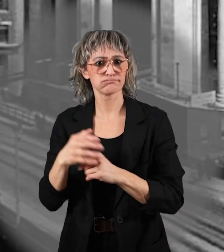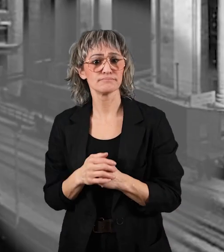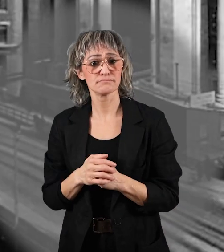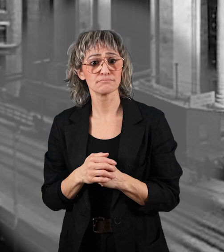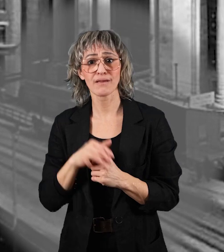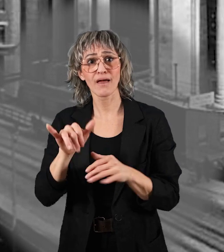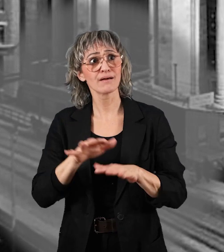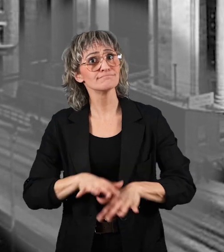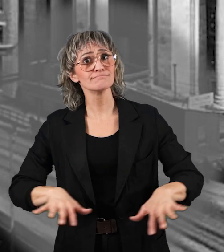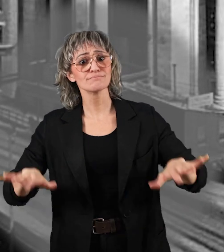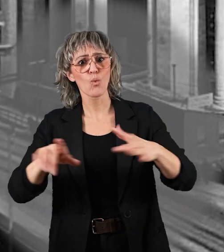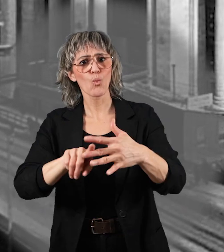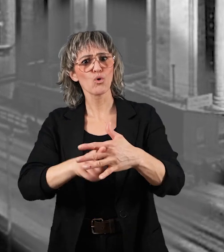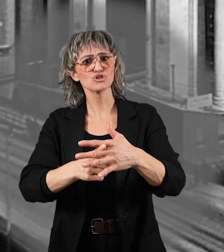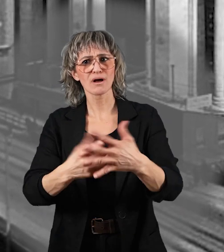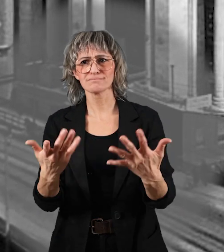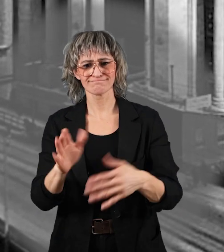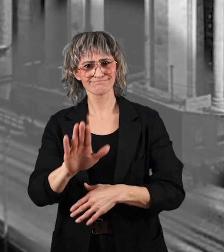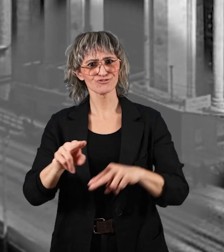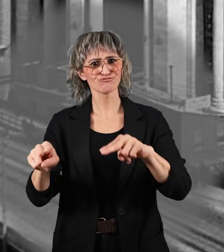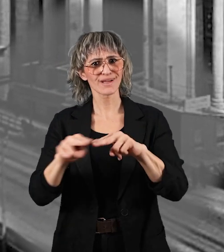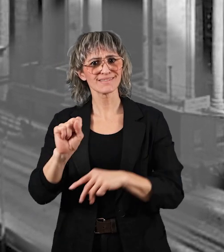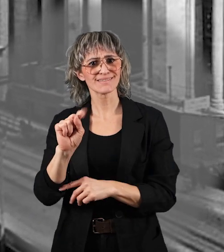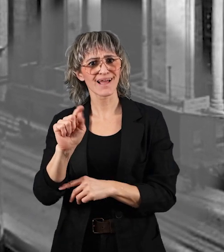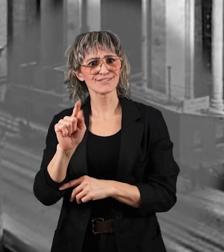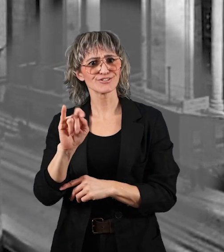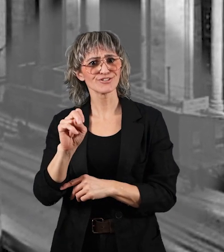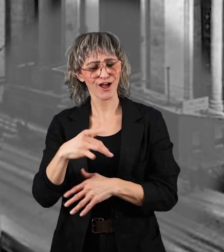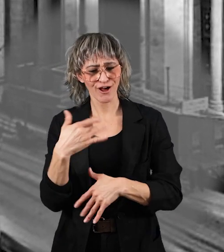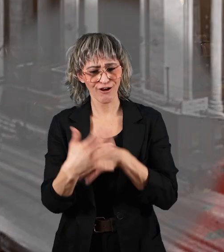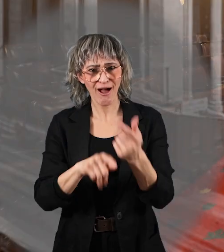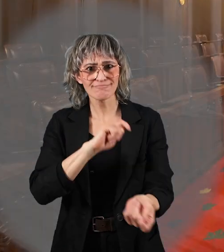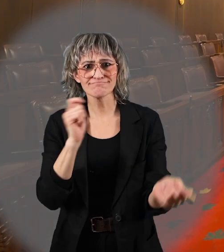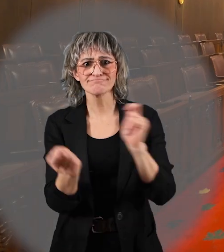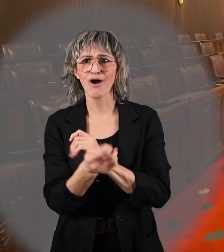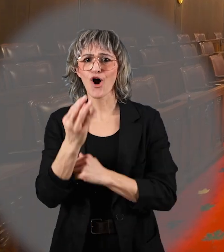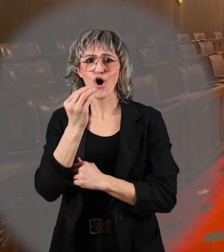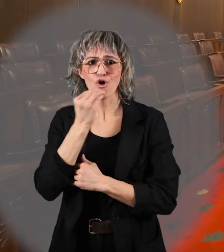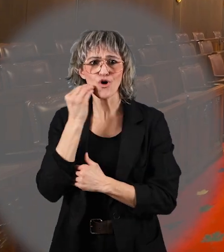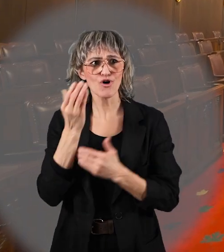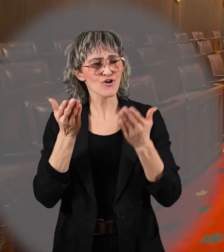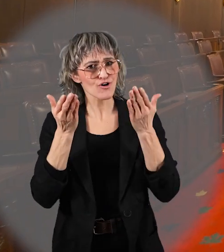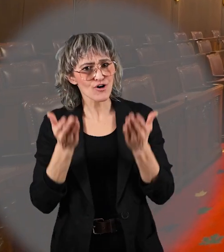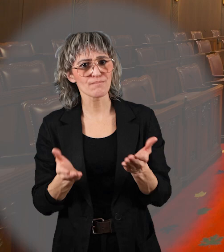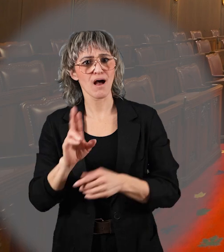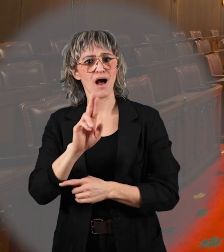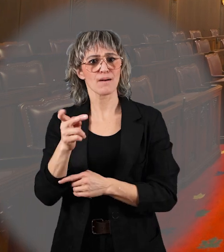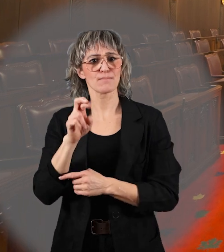From its origins as a train station to its current role of housing the Upper Chamber, the Senate of Canada Building